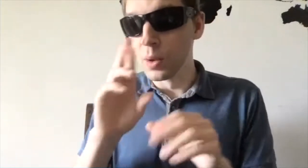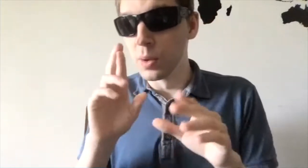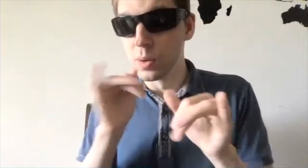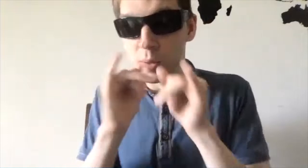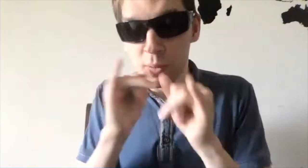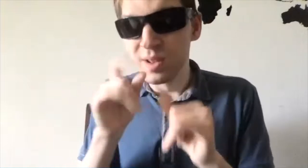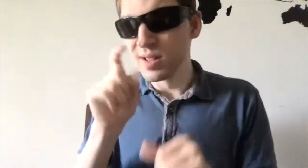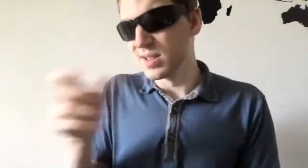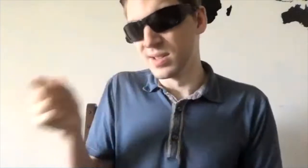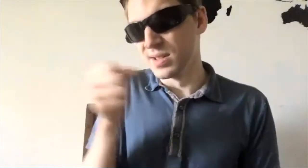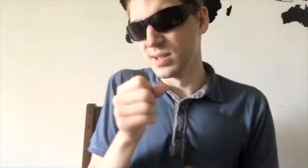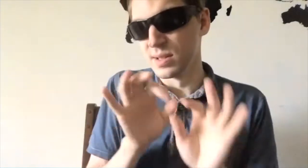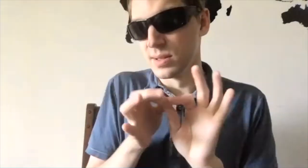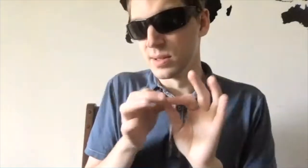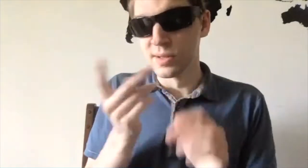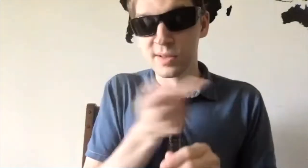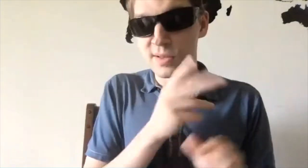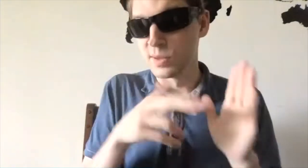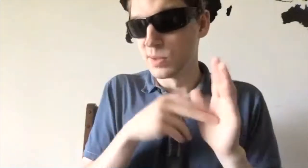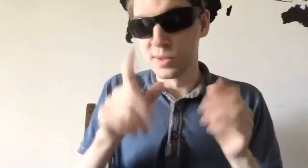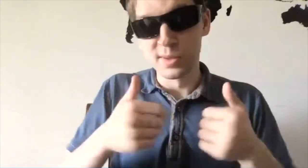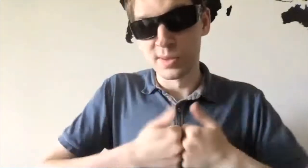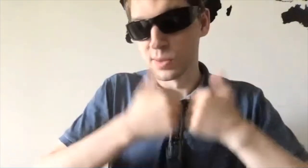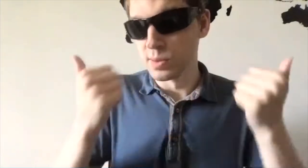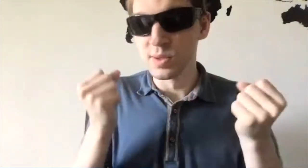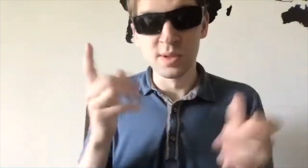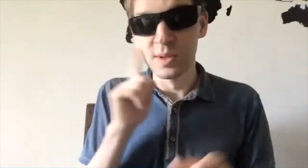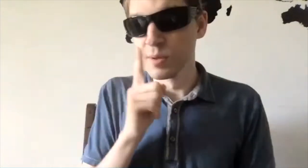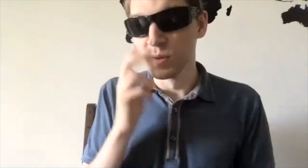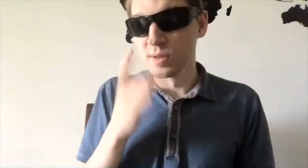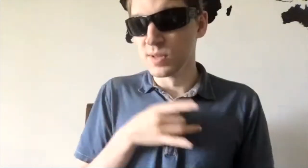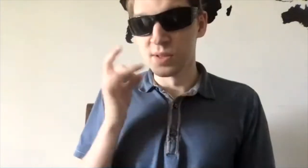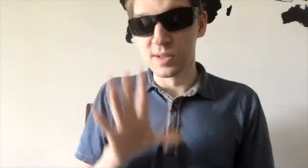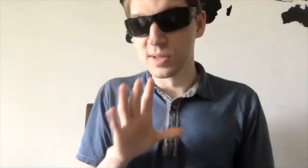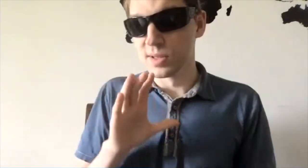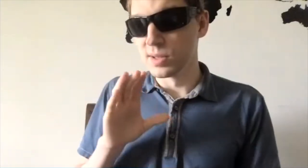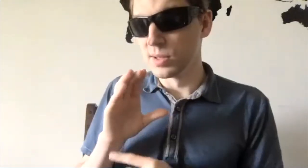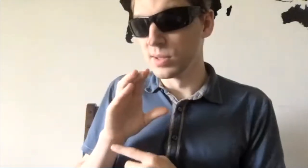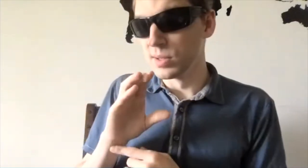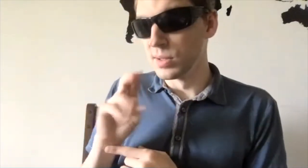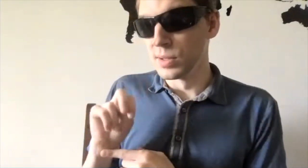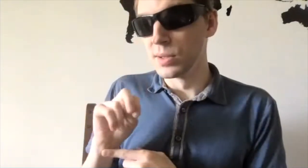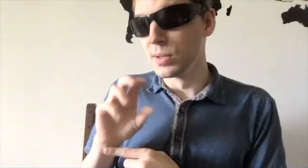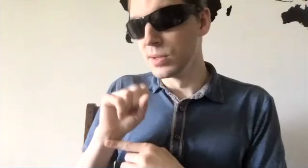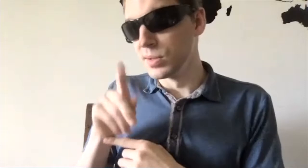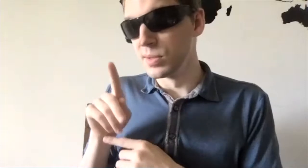They may book an appointment or help you book an interview. But they're not there to interpret for you.